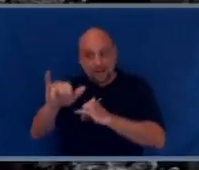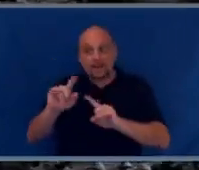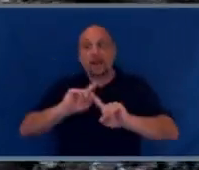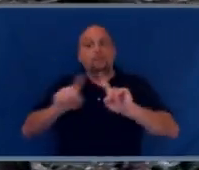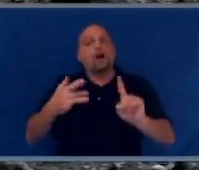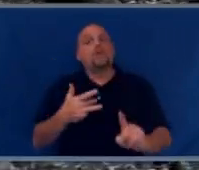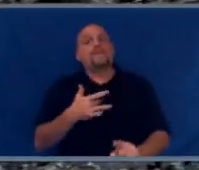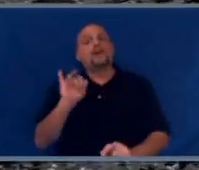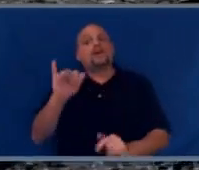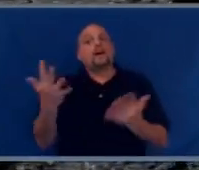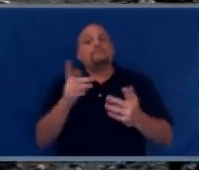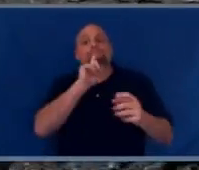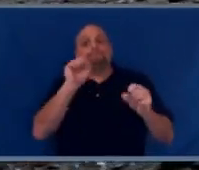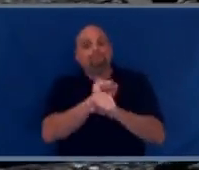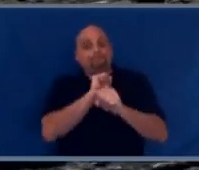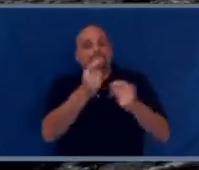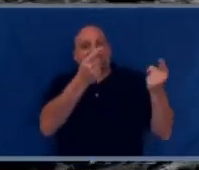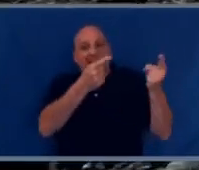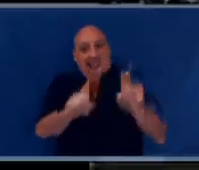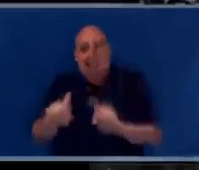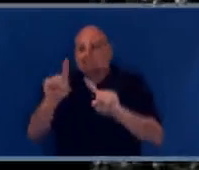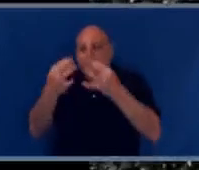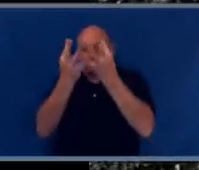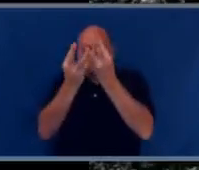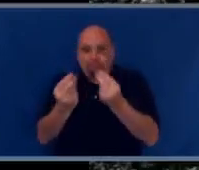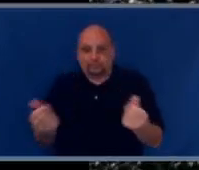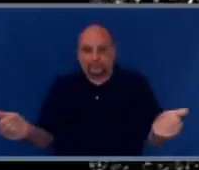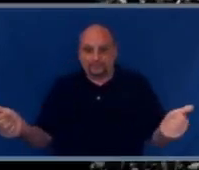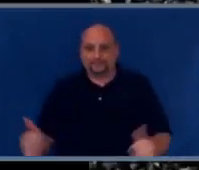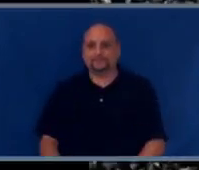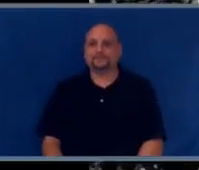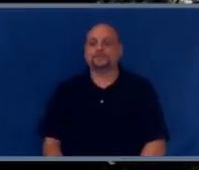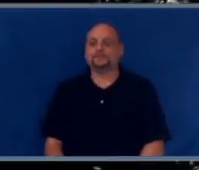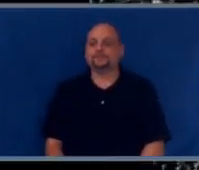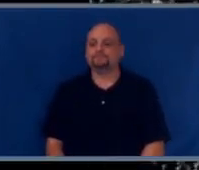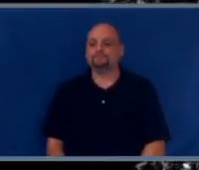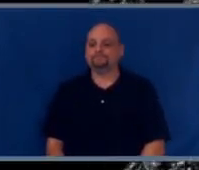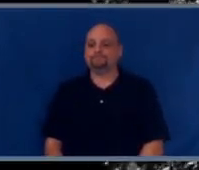TOOK PLACE DURING THE SAMPLING EVENT. I HAD THAT QUESTION TOO.